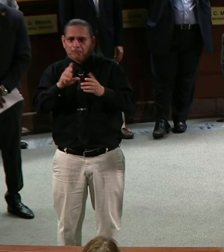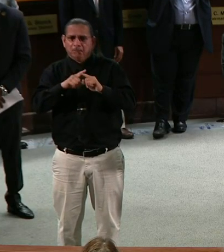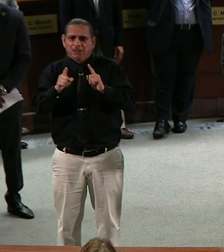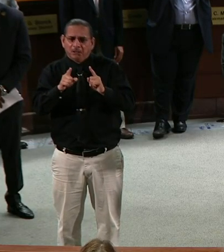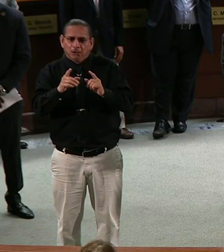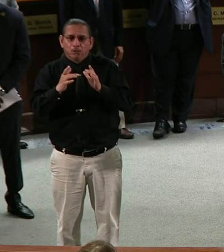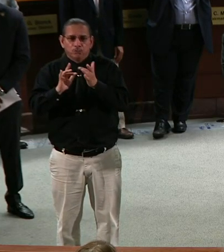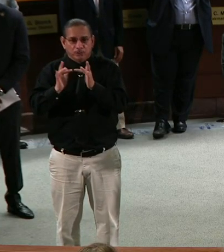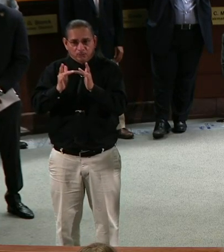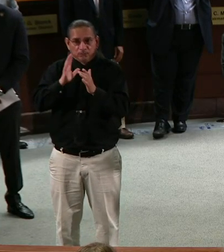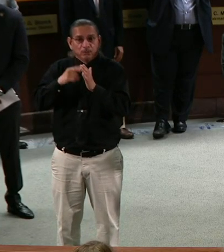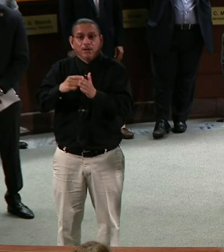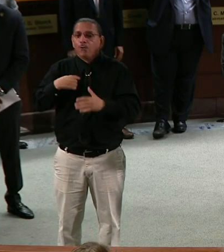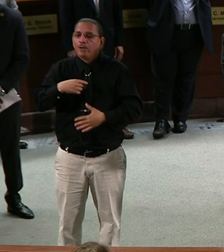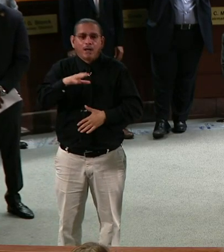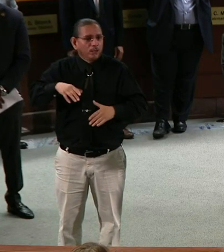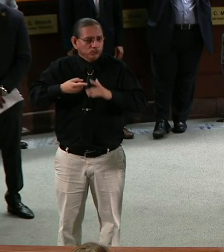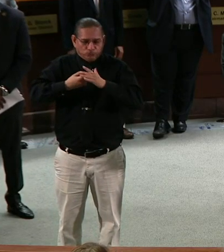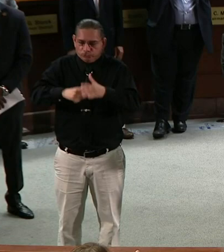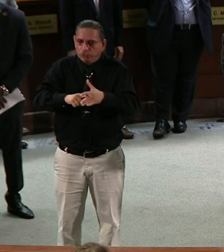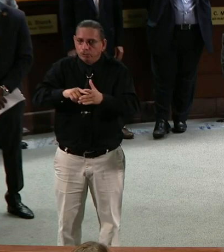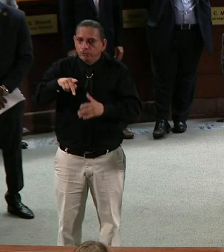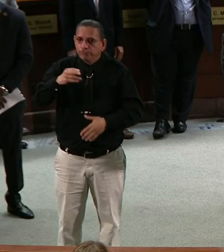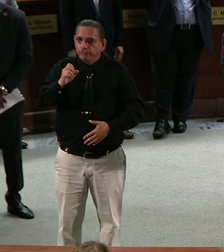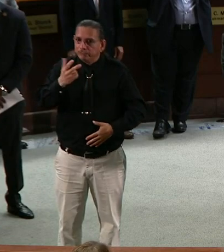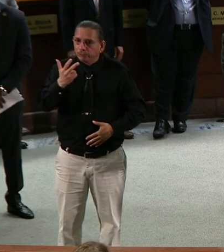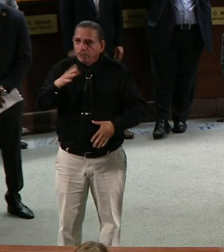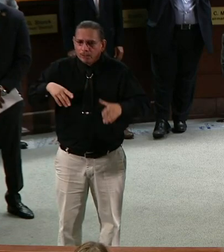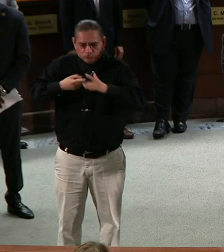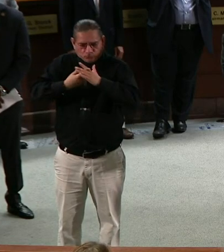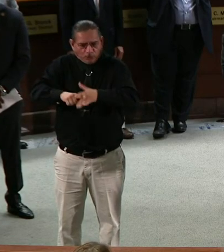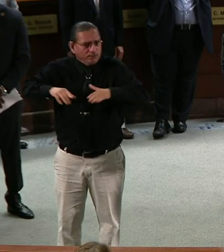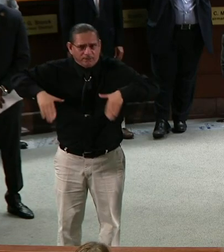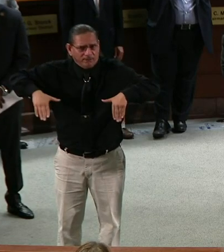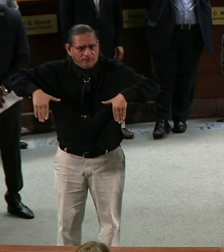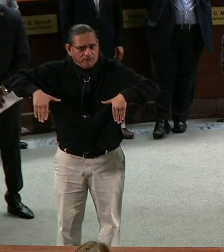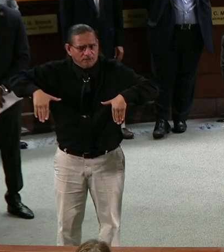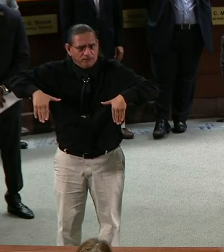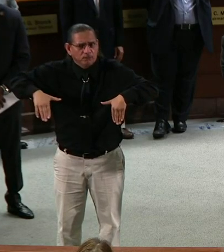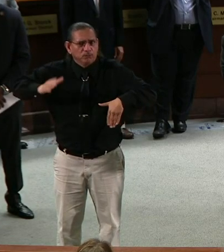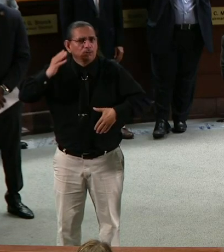TO SAY AGAIN WE ARE NOT MOVING